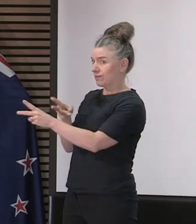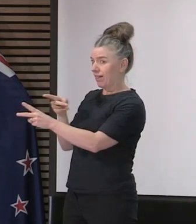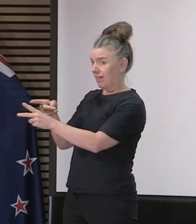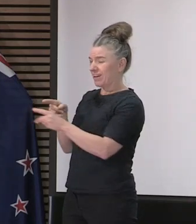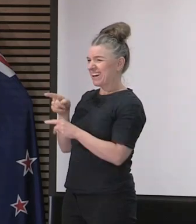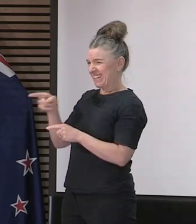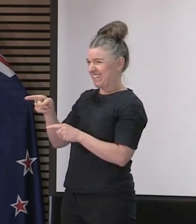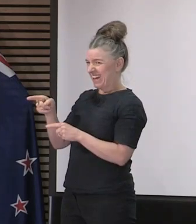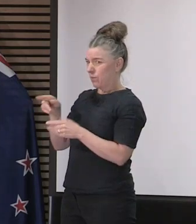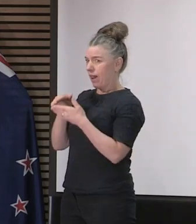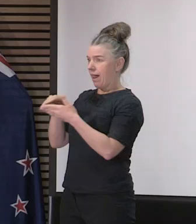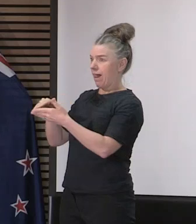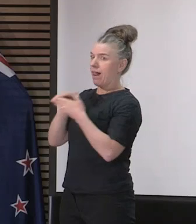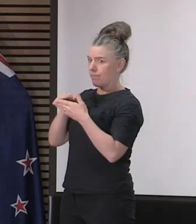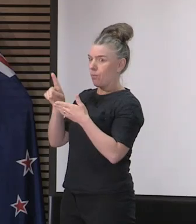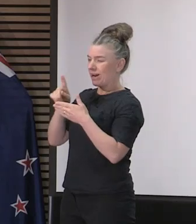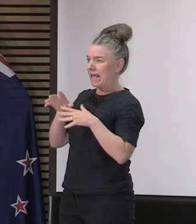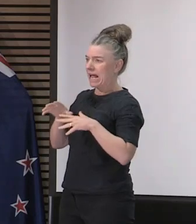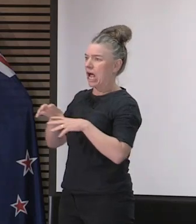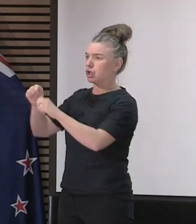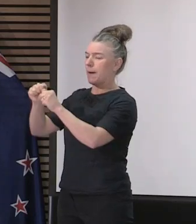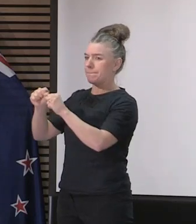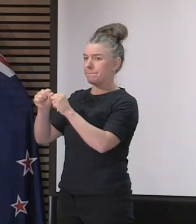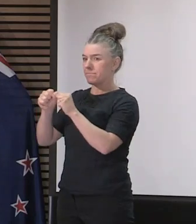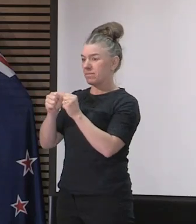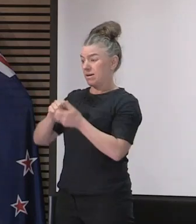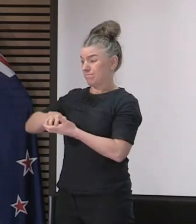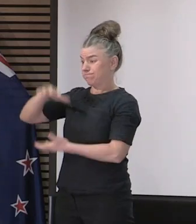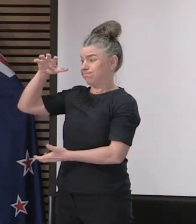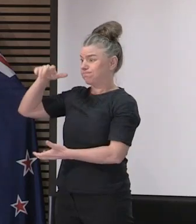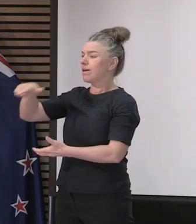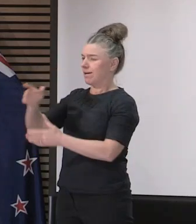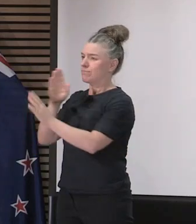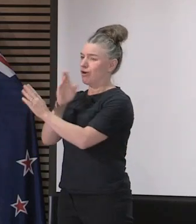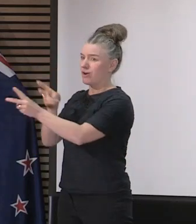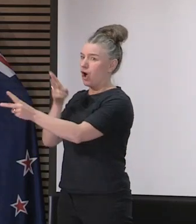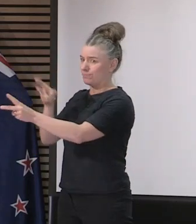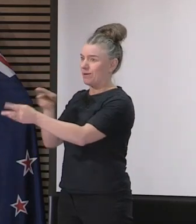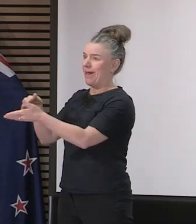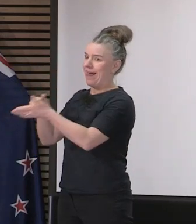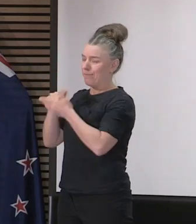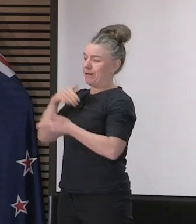work is happening with the private hospitals because they will clearly be an important